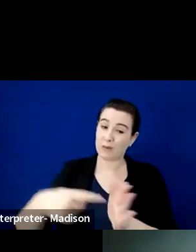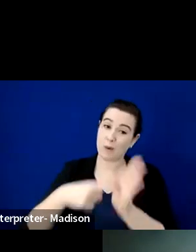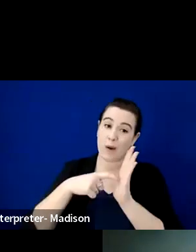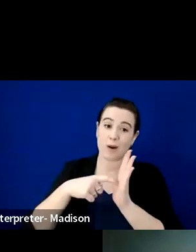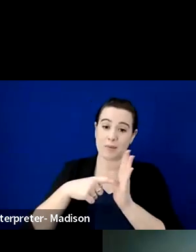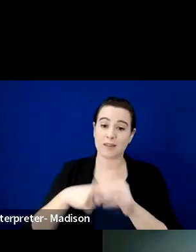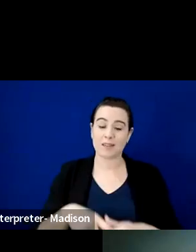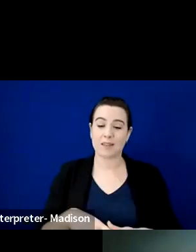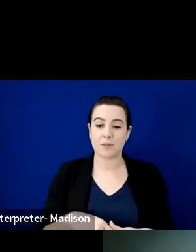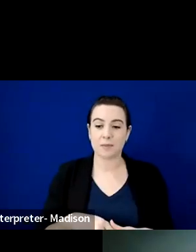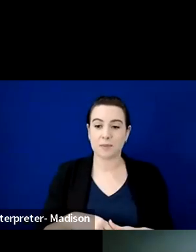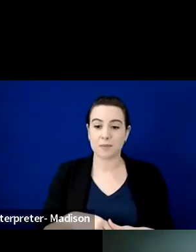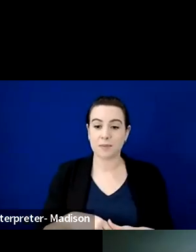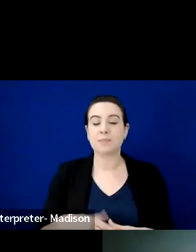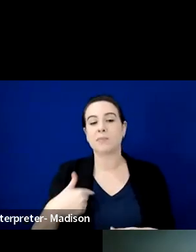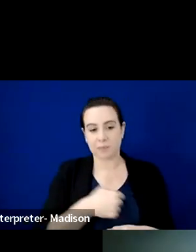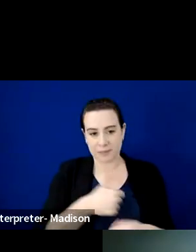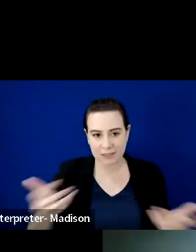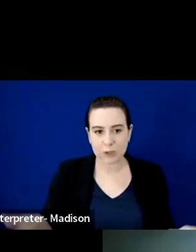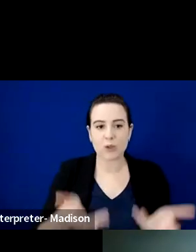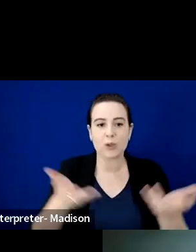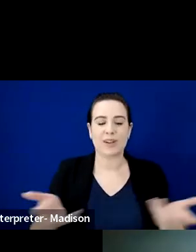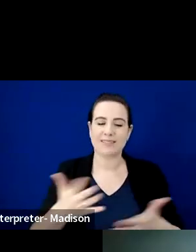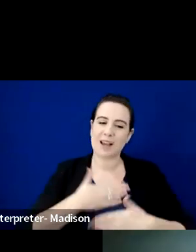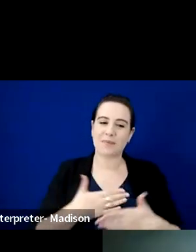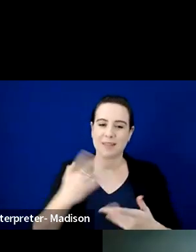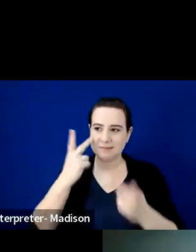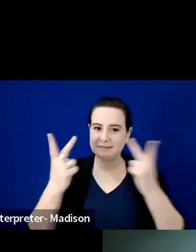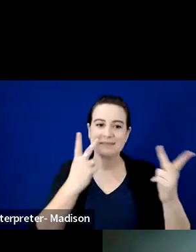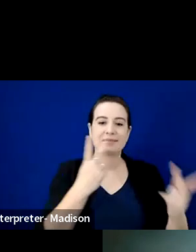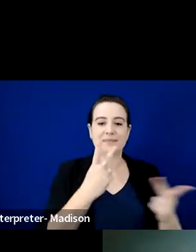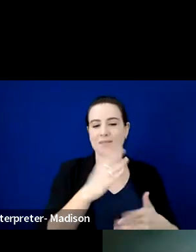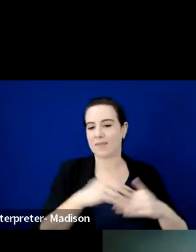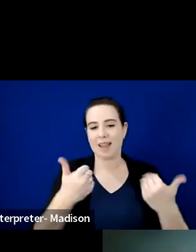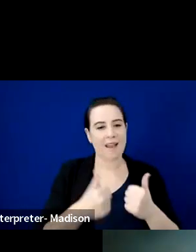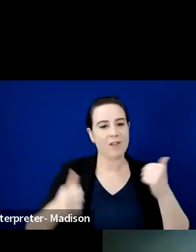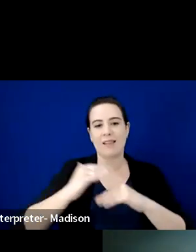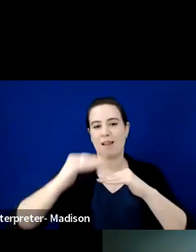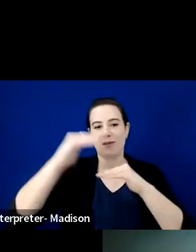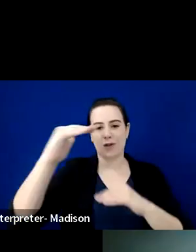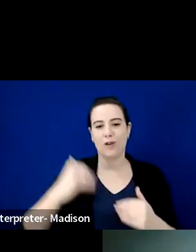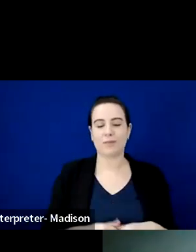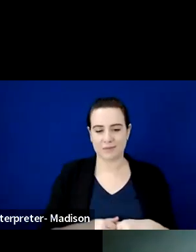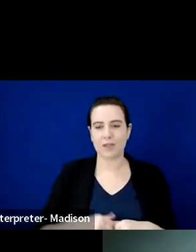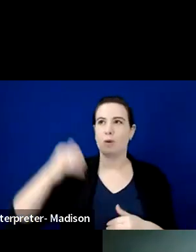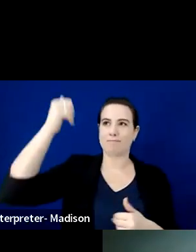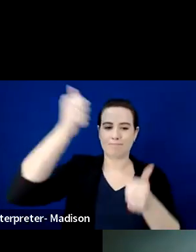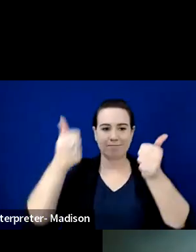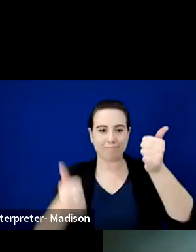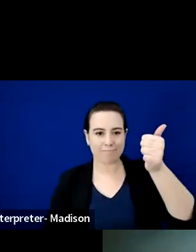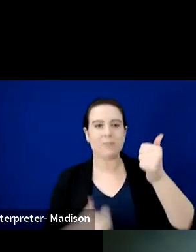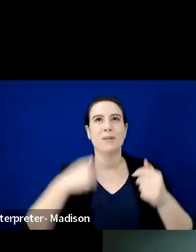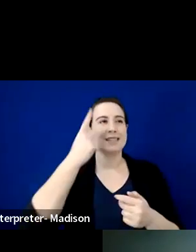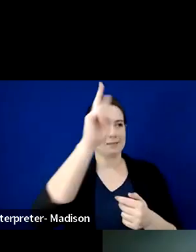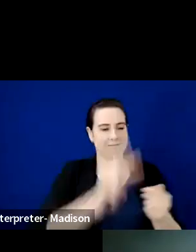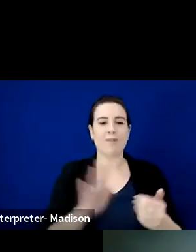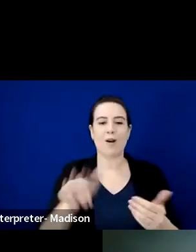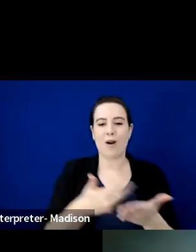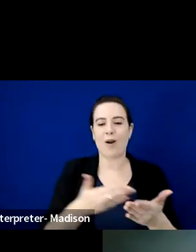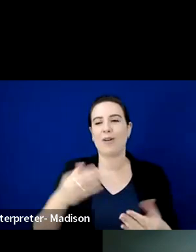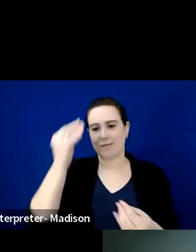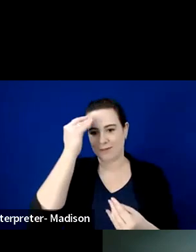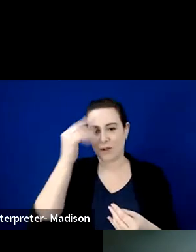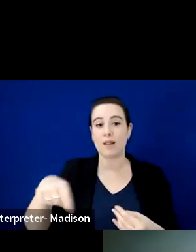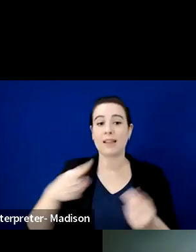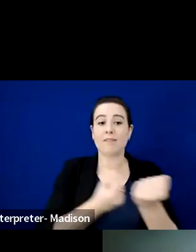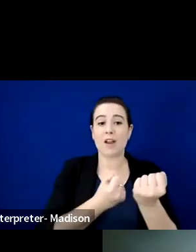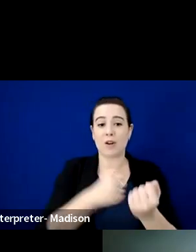I just want to take a moment to also just extend our thanks and gratitude to the CDC Foundation for funding these projects and making sure that this is a priority area and that disability-led organizations are at the forefront of these projects.